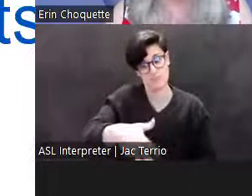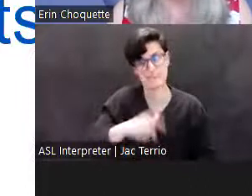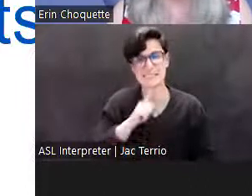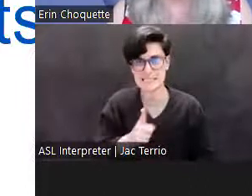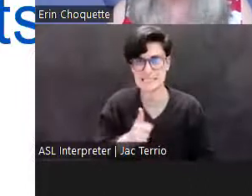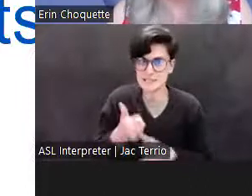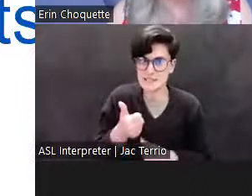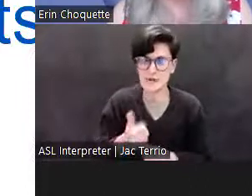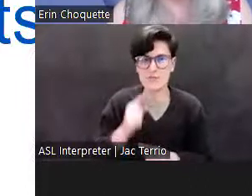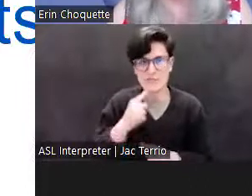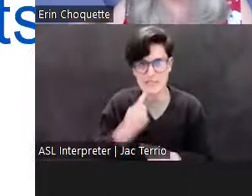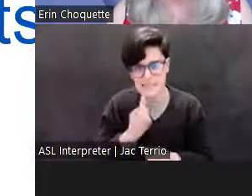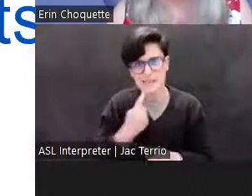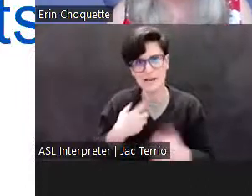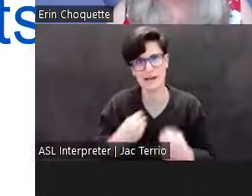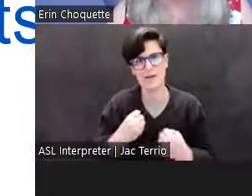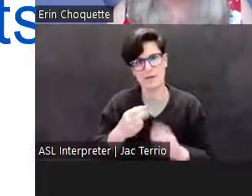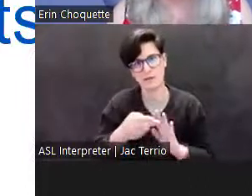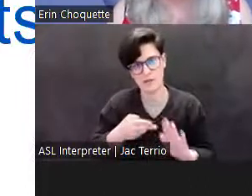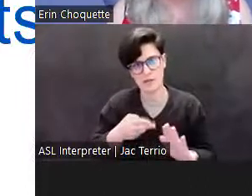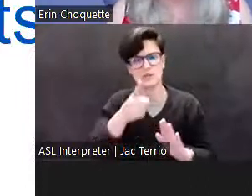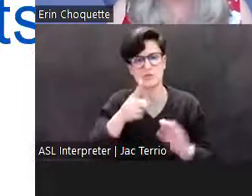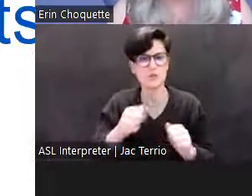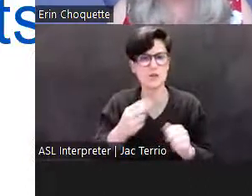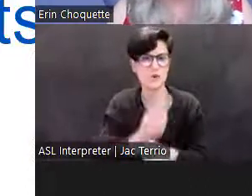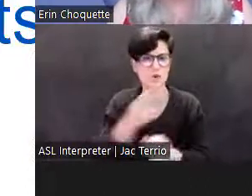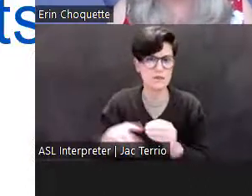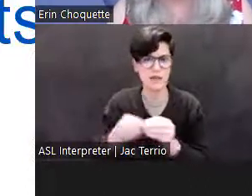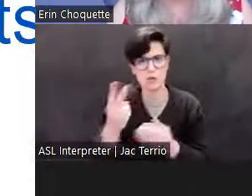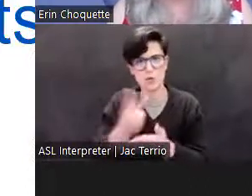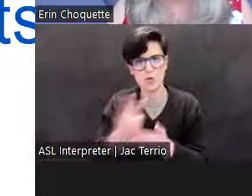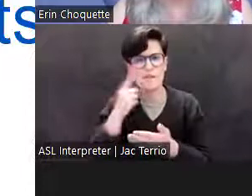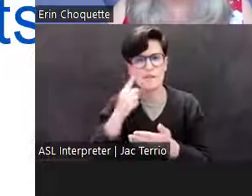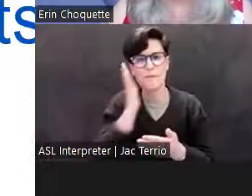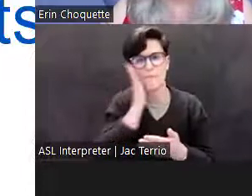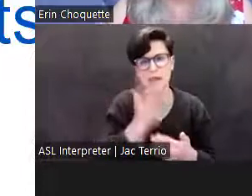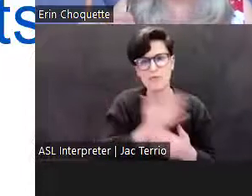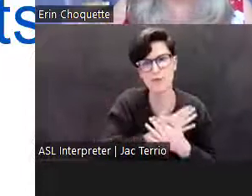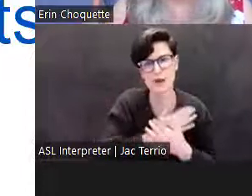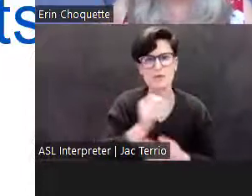weeks for bed, rest for prenatal treatments. 15:51:56 But you could also use them. if you